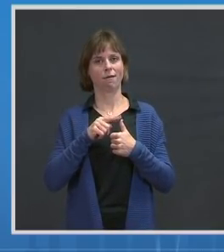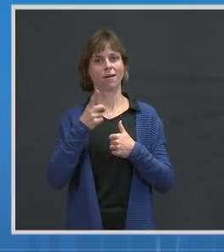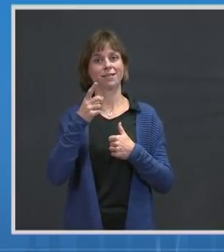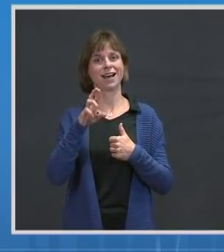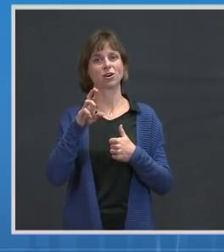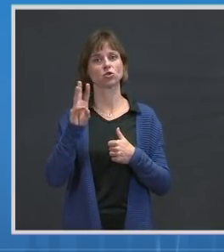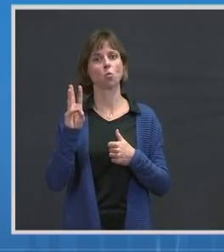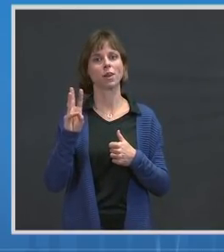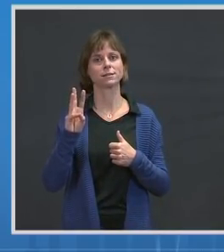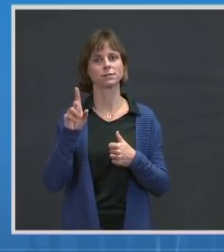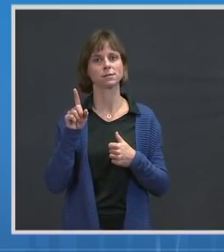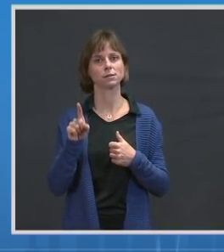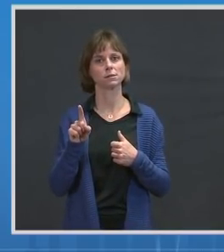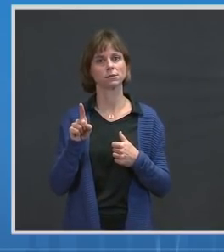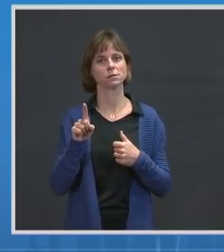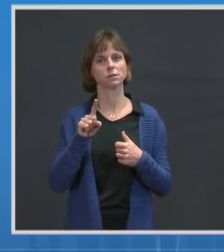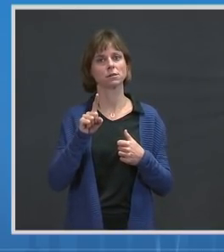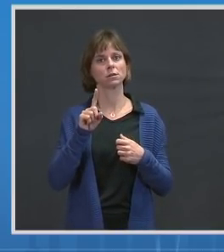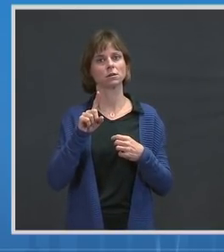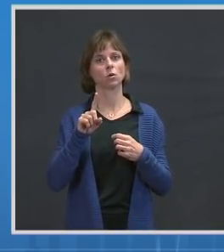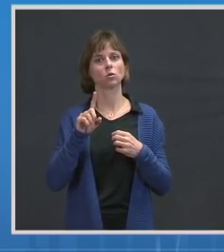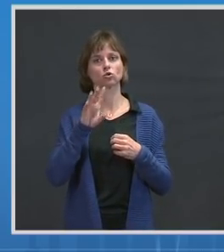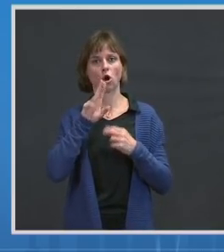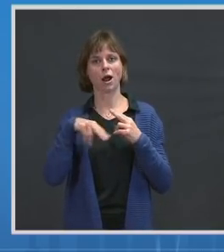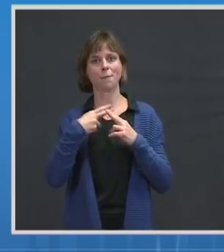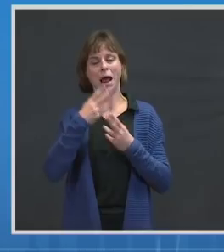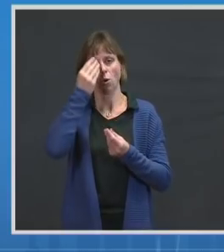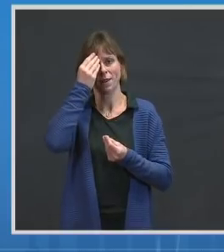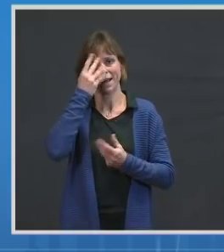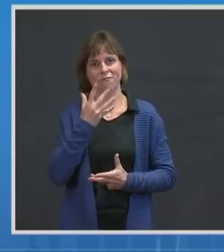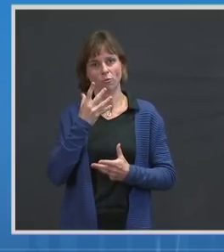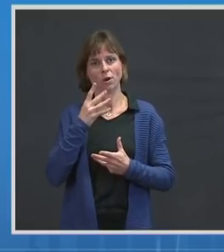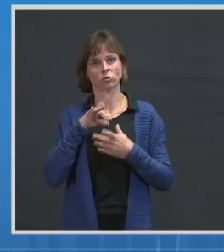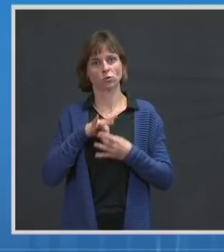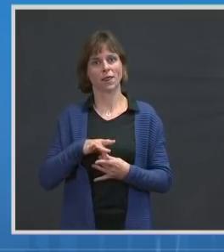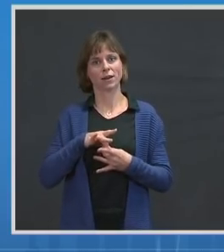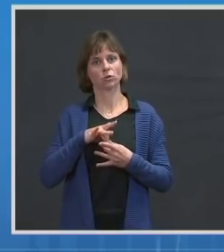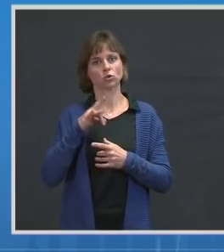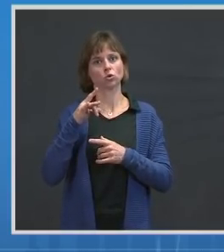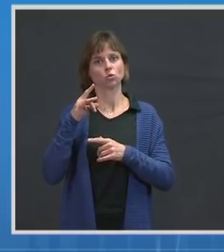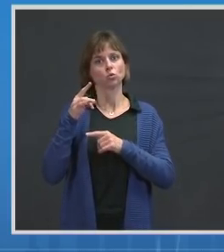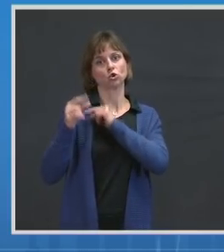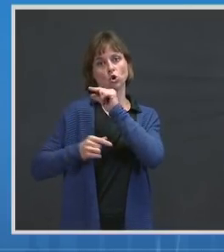on the data question and the genomic sequencing. Dr. Walensky: Yeah, thank you for the question.